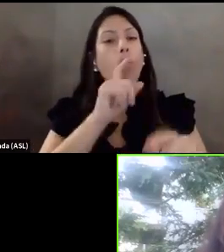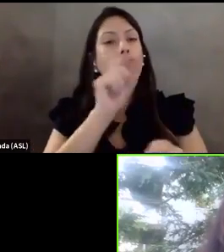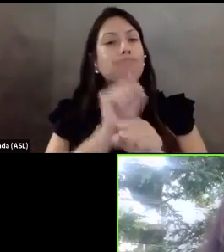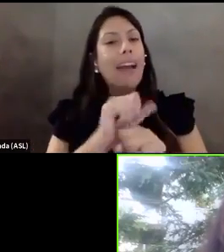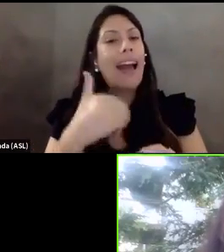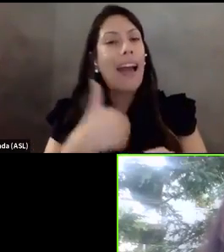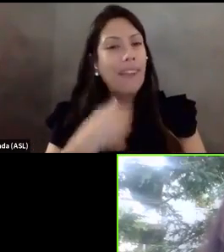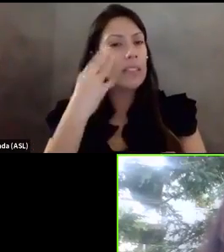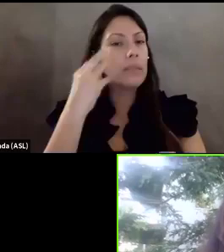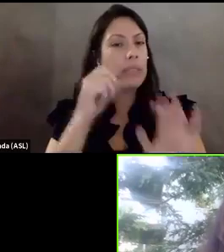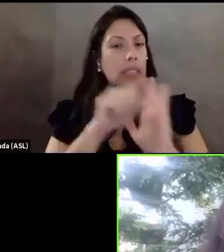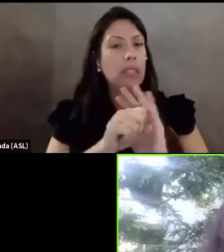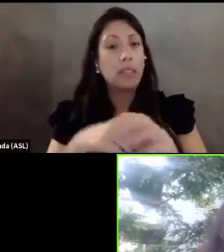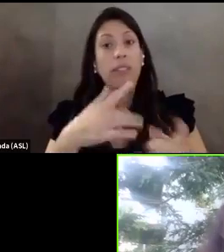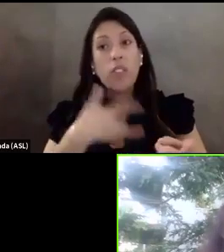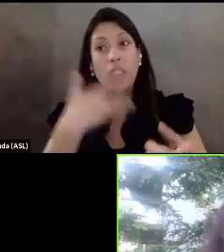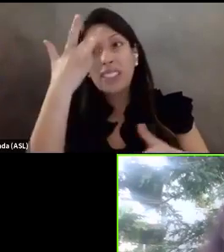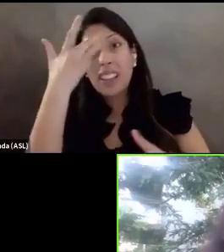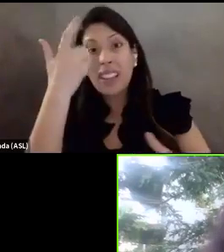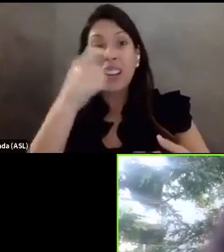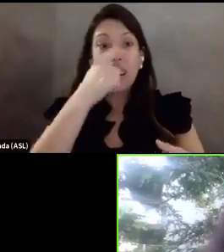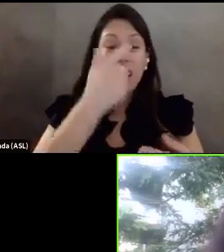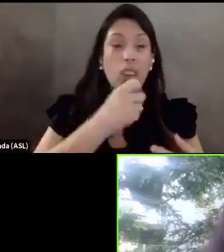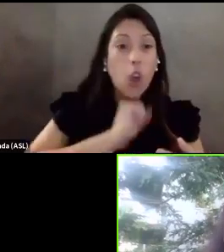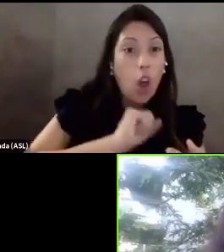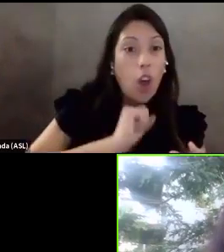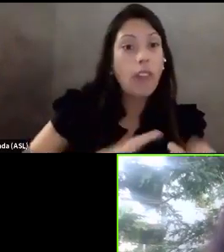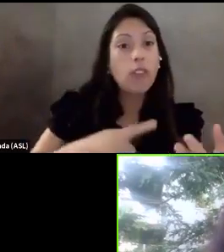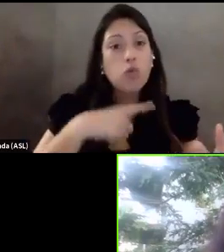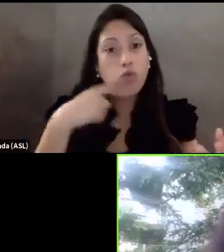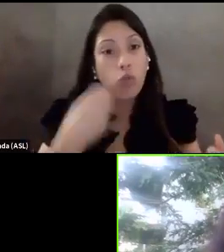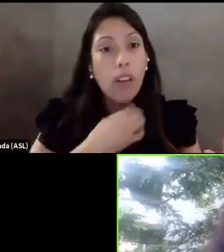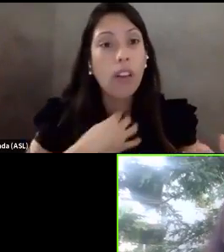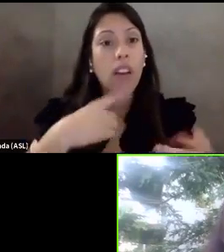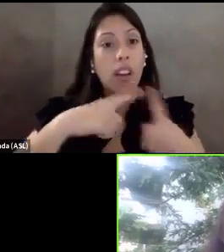partners that are seeing symptomatic people and reserving some for public